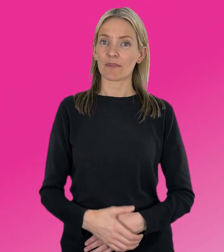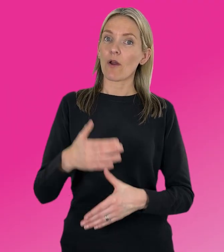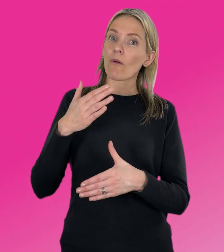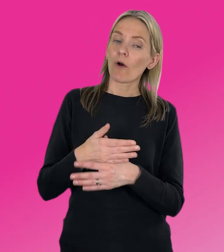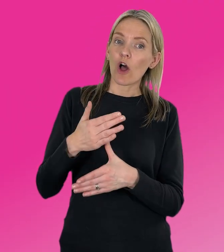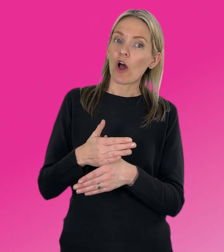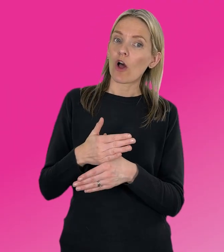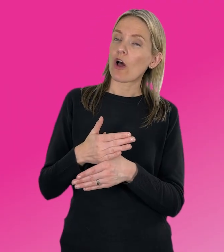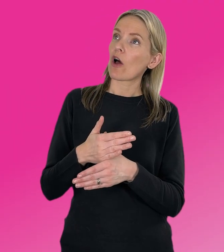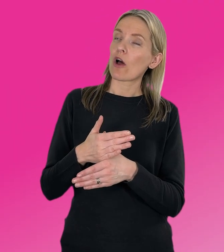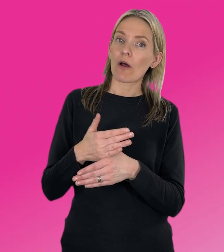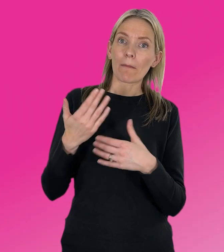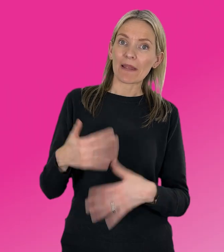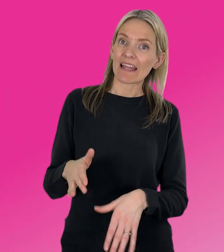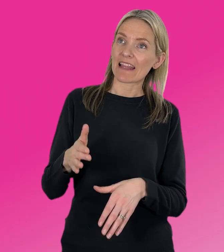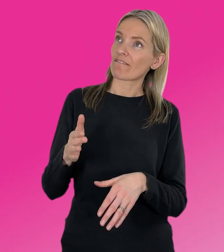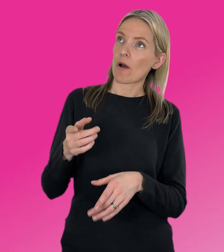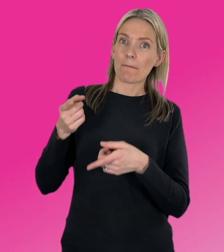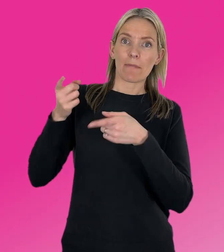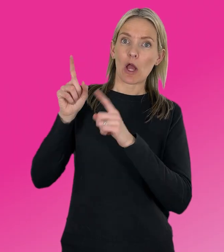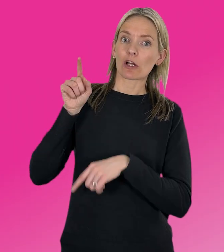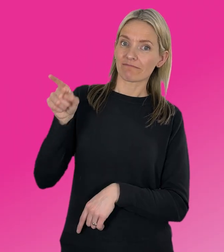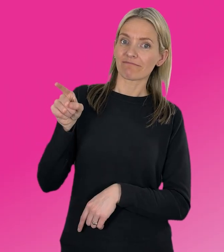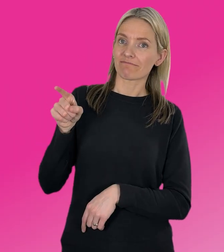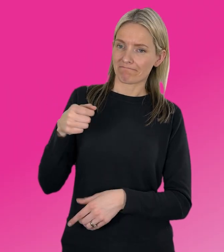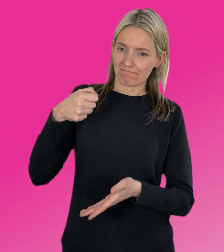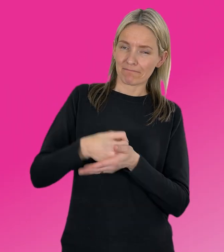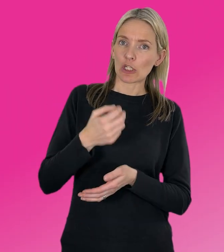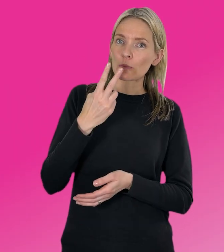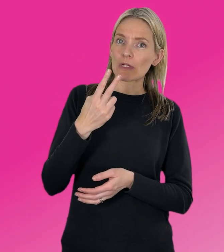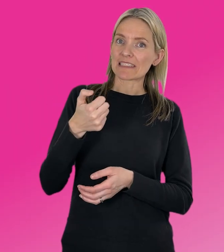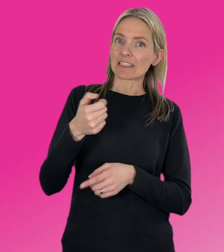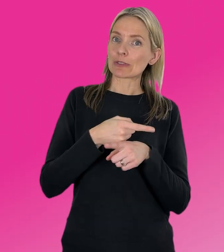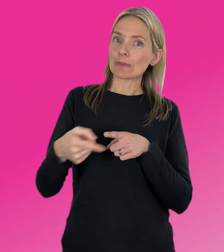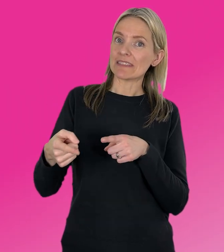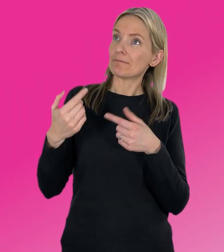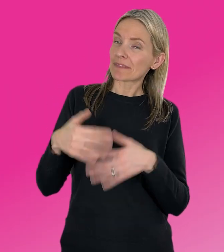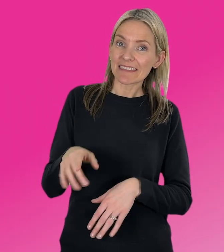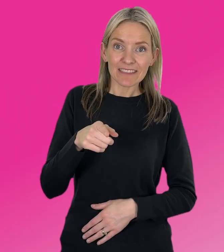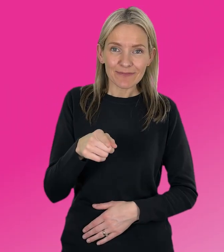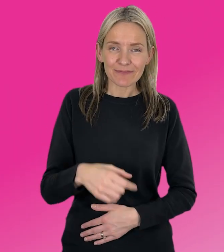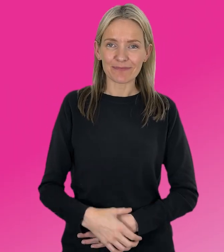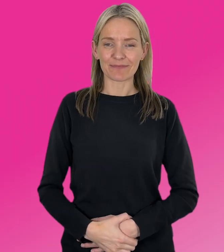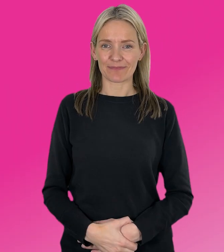• Have worked for your employer for at least 26 weeks